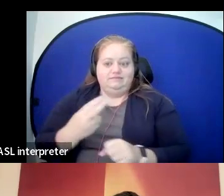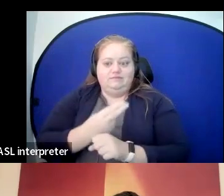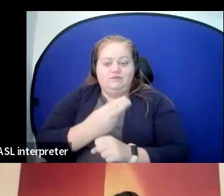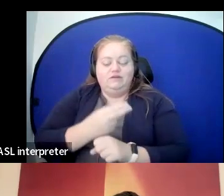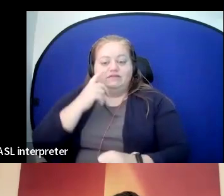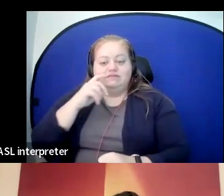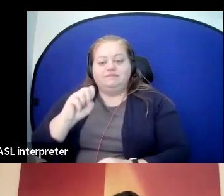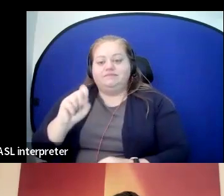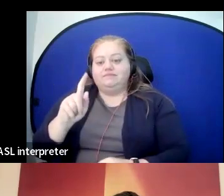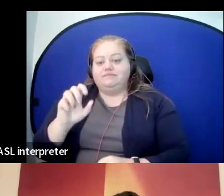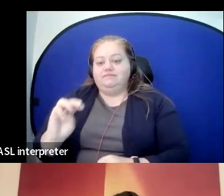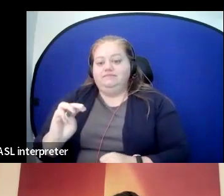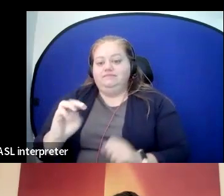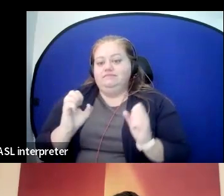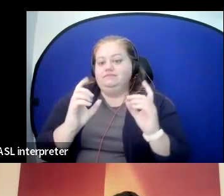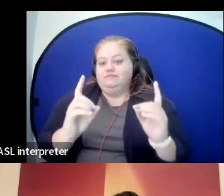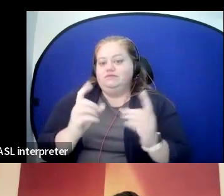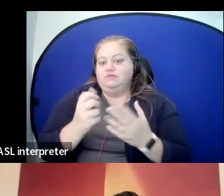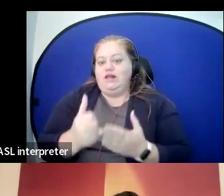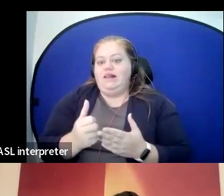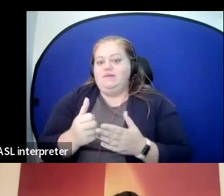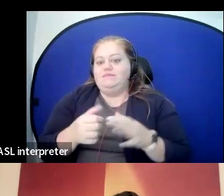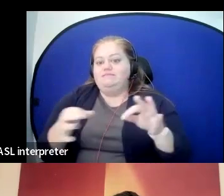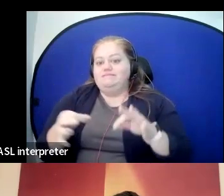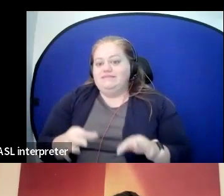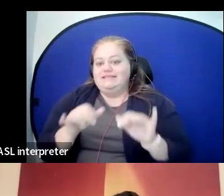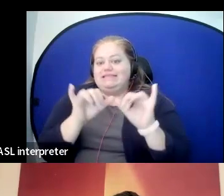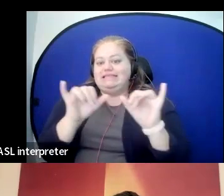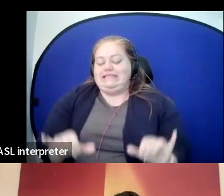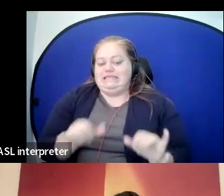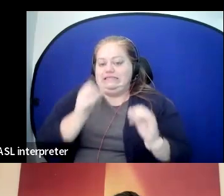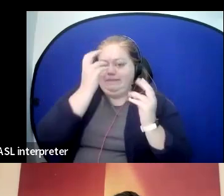to describe system-thinking diagrams,